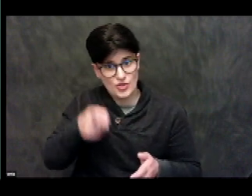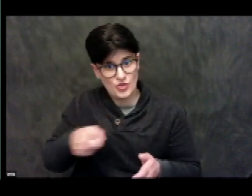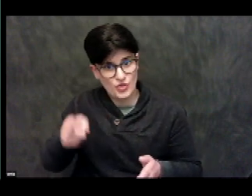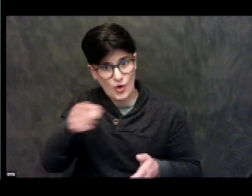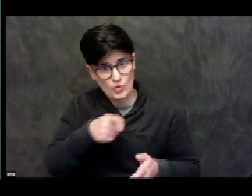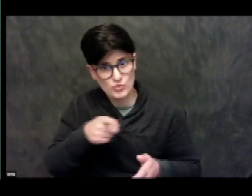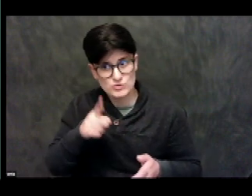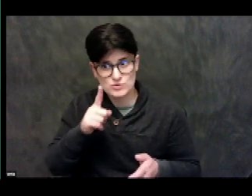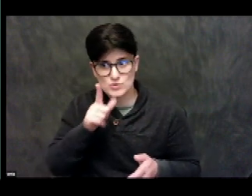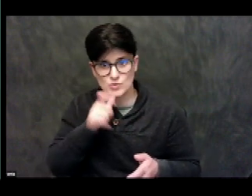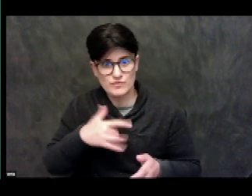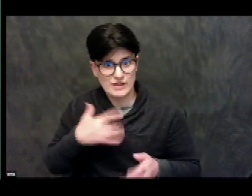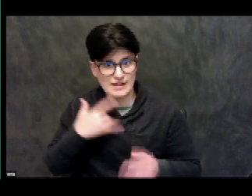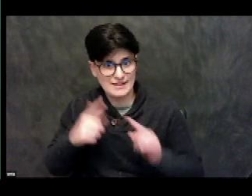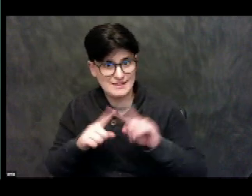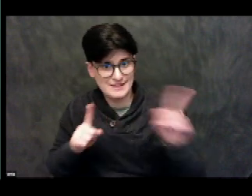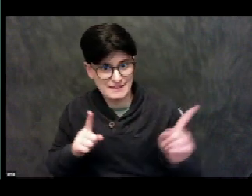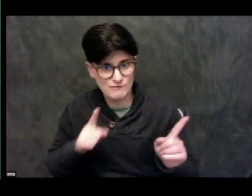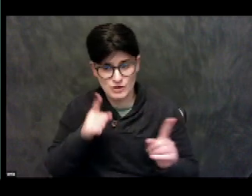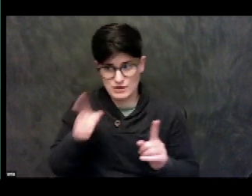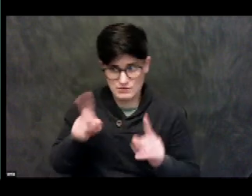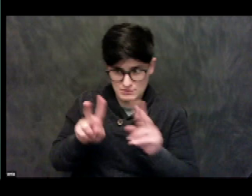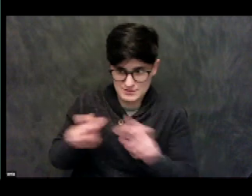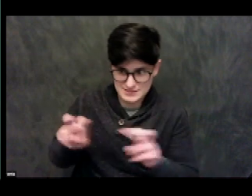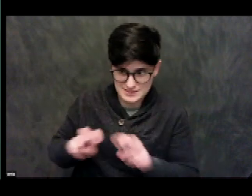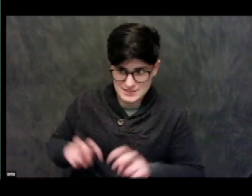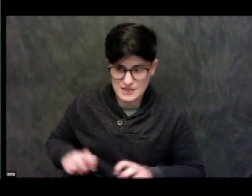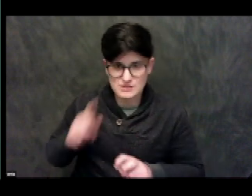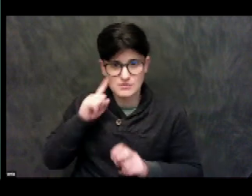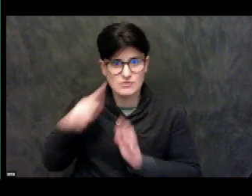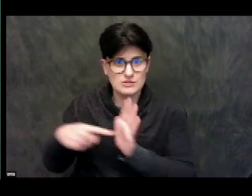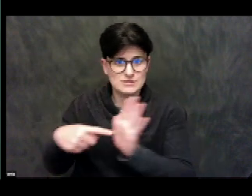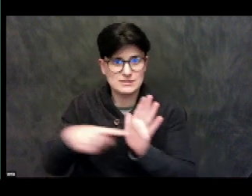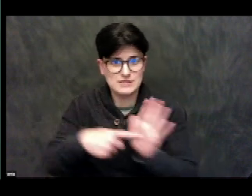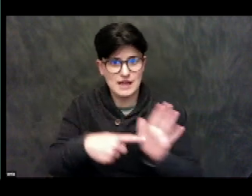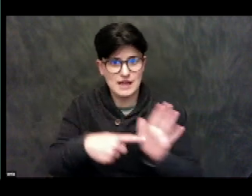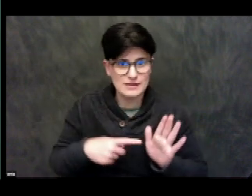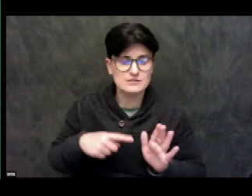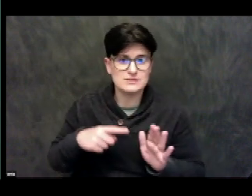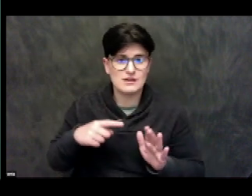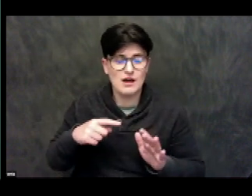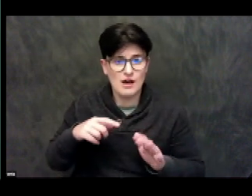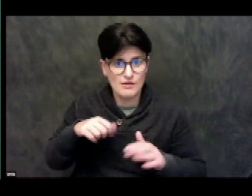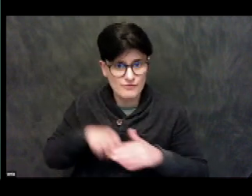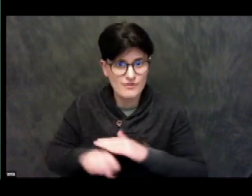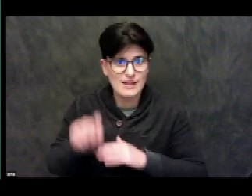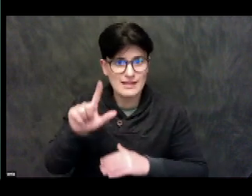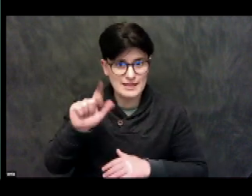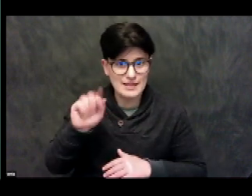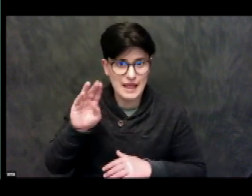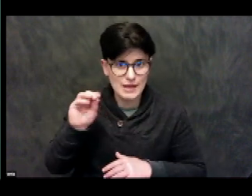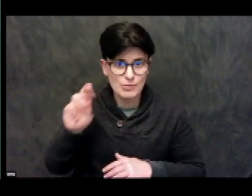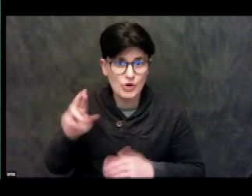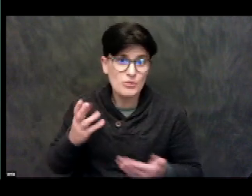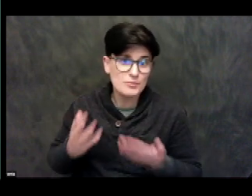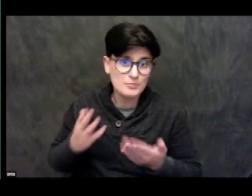have them be able to assess for signs of labor, this might be bleeding, or vaginal pressure,